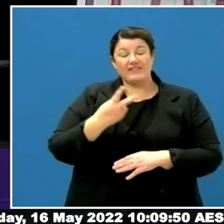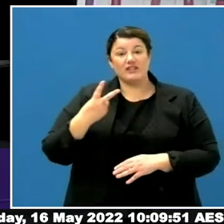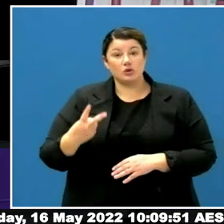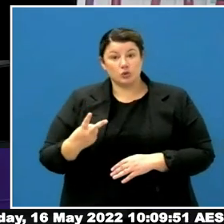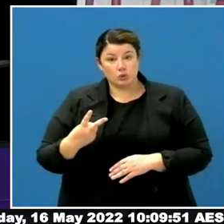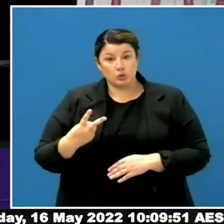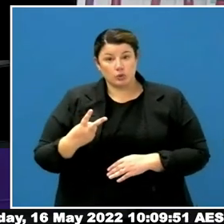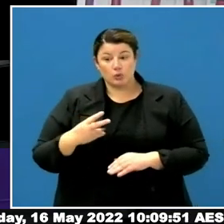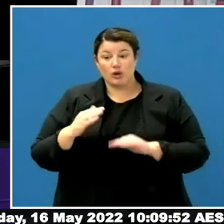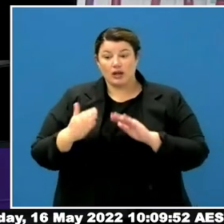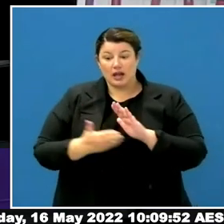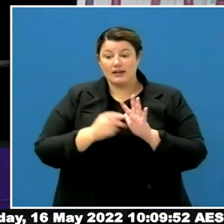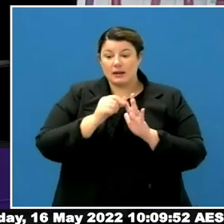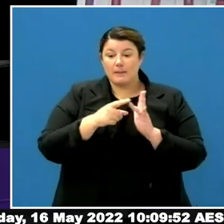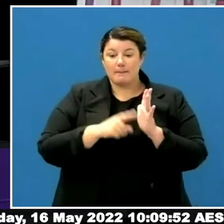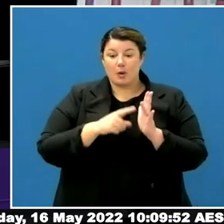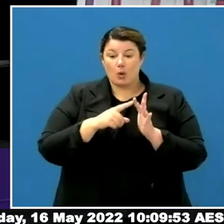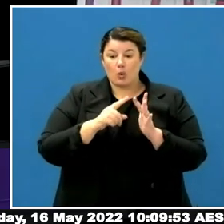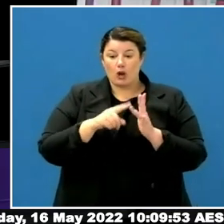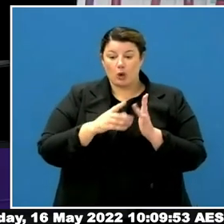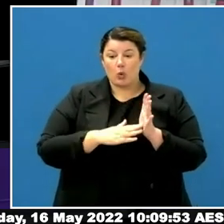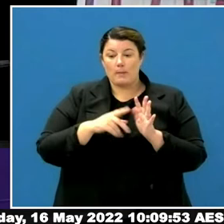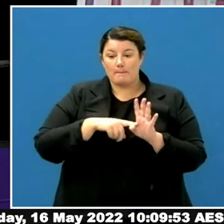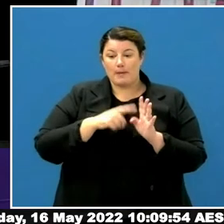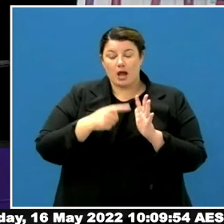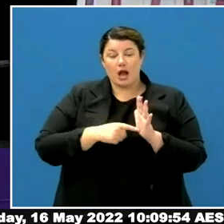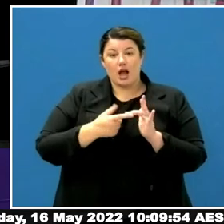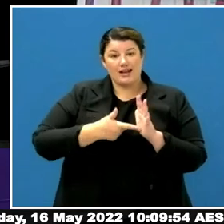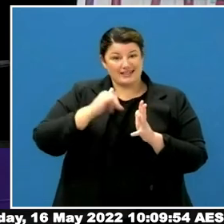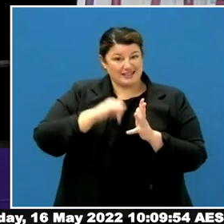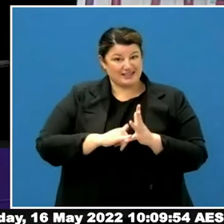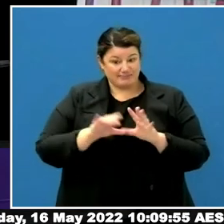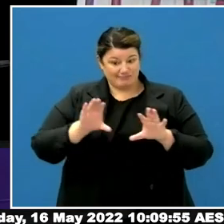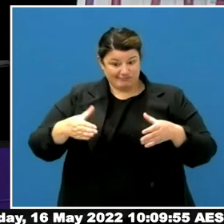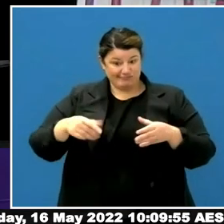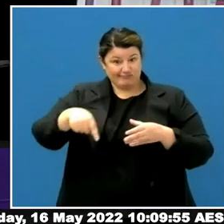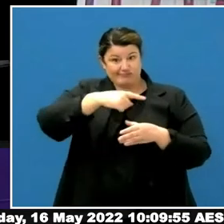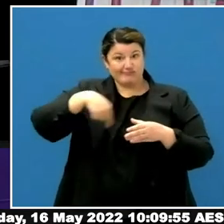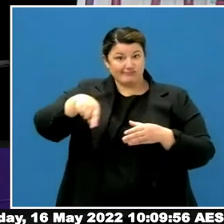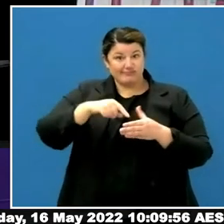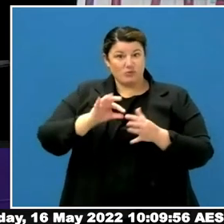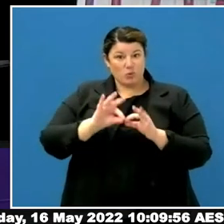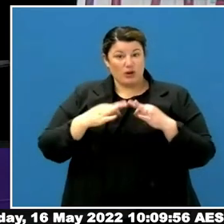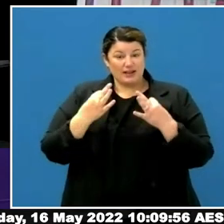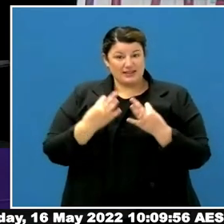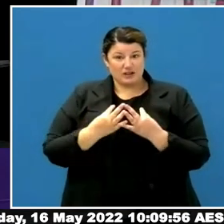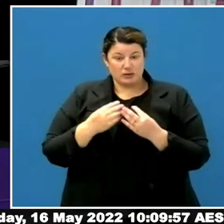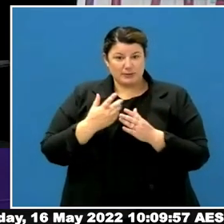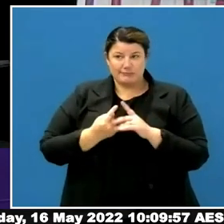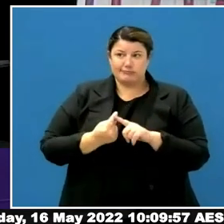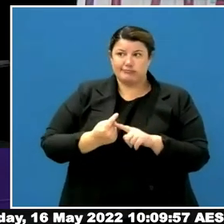Poliomyelitis Society of Australia, making it one of the oldest disability service providers in the country.